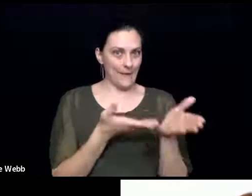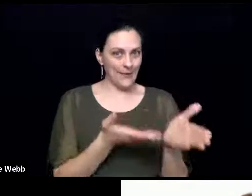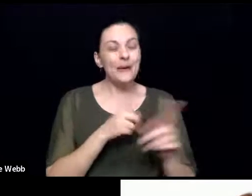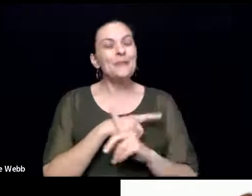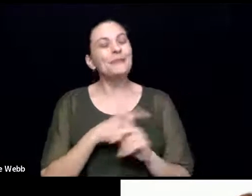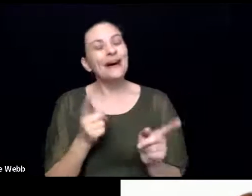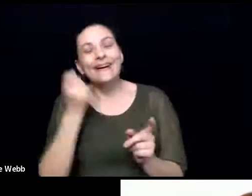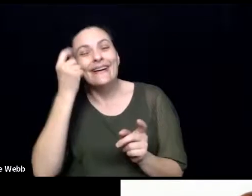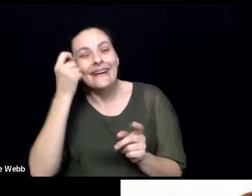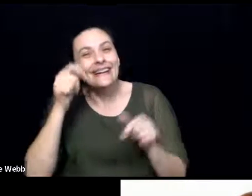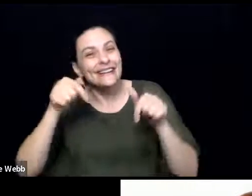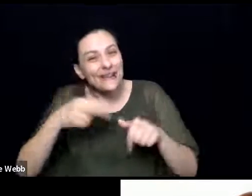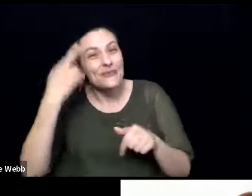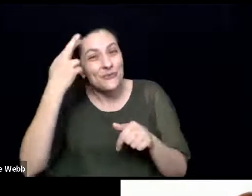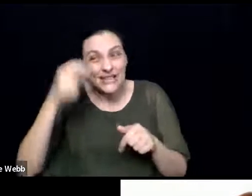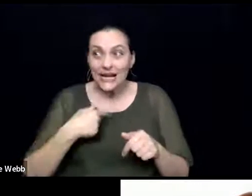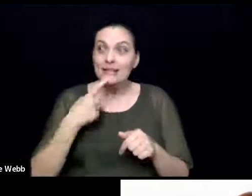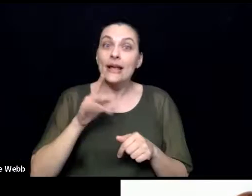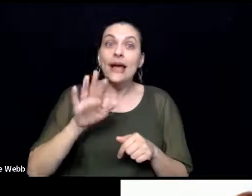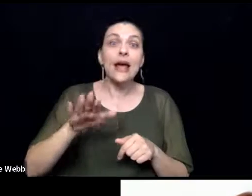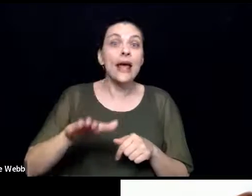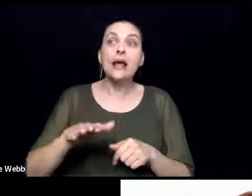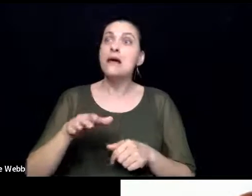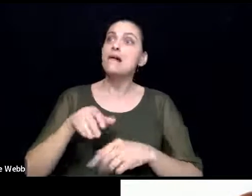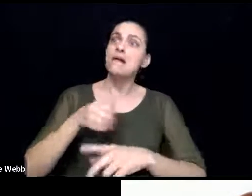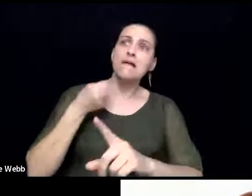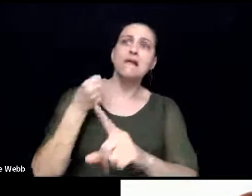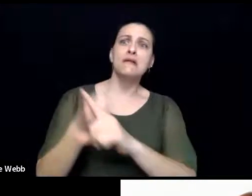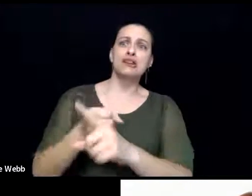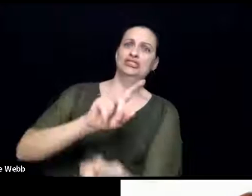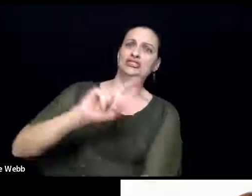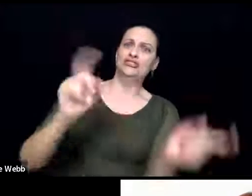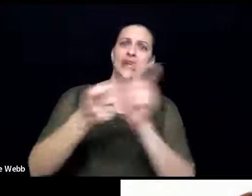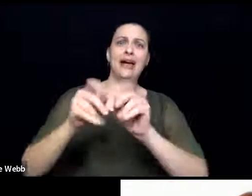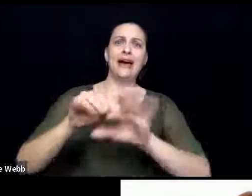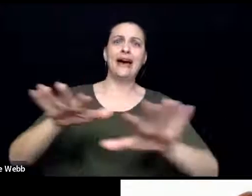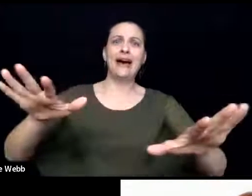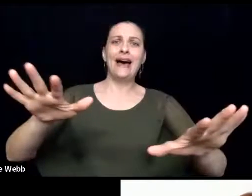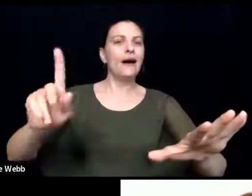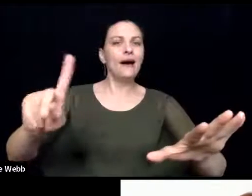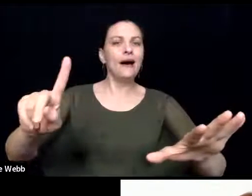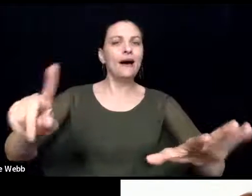we are going to make all these changes but haven't confronted the structural racism and all of these